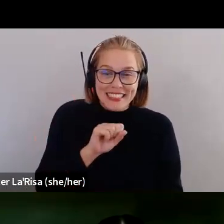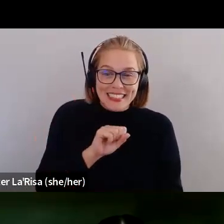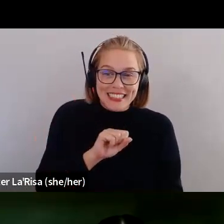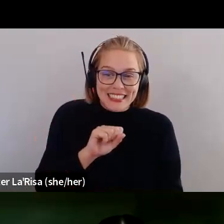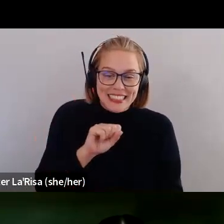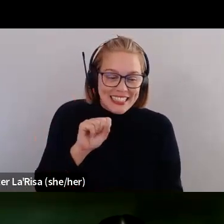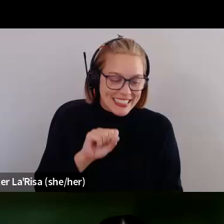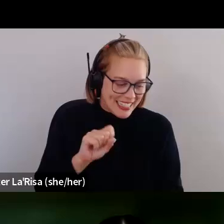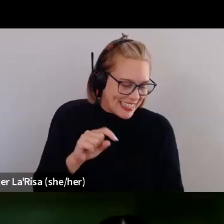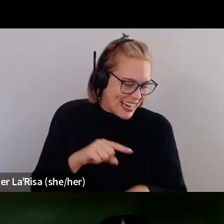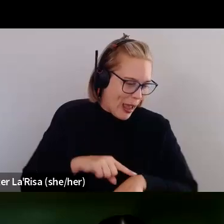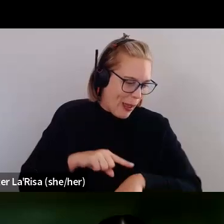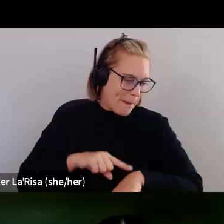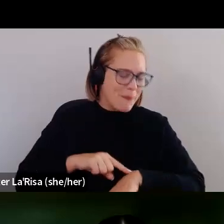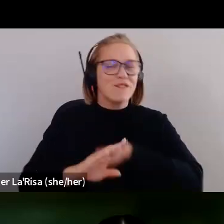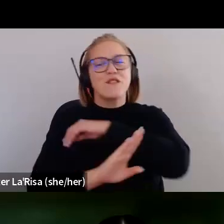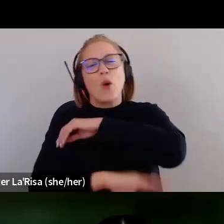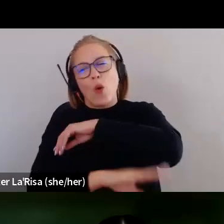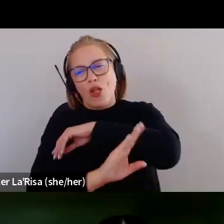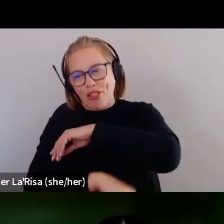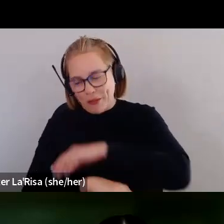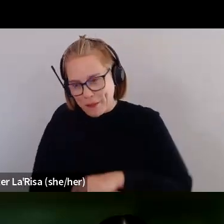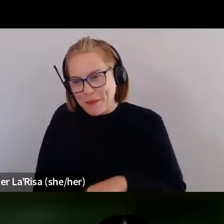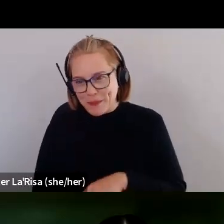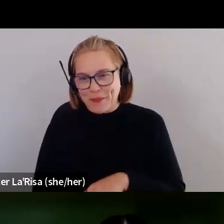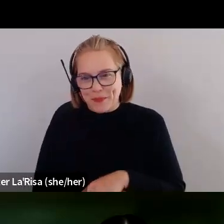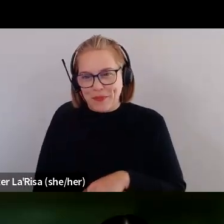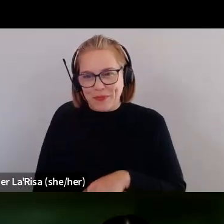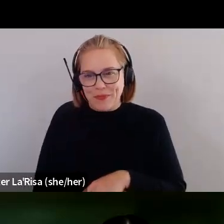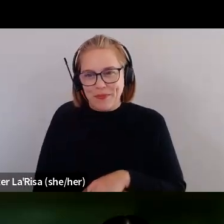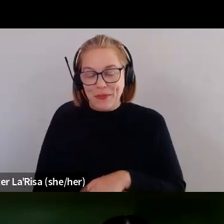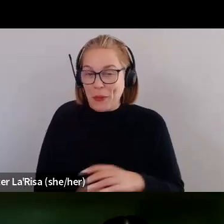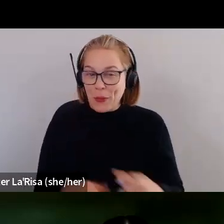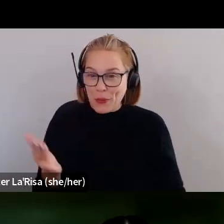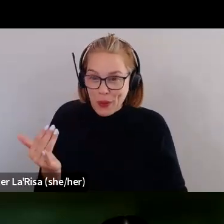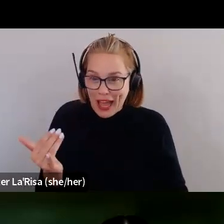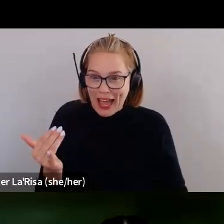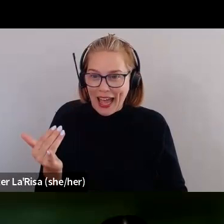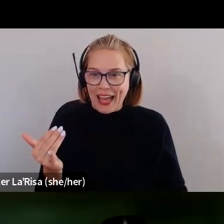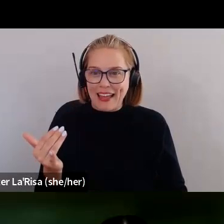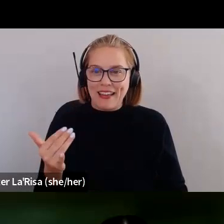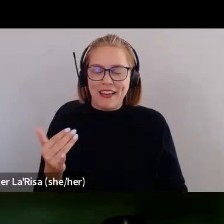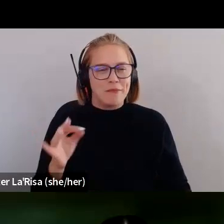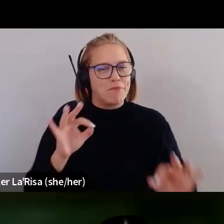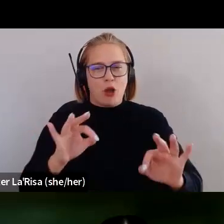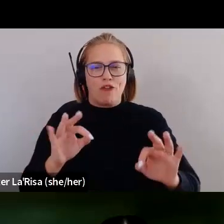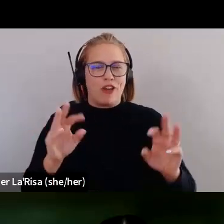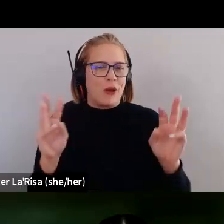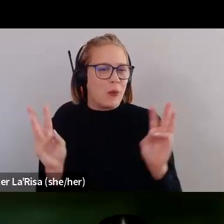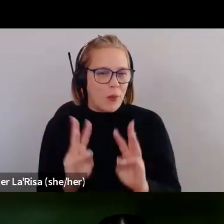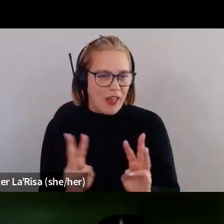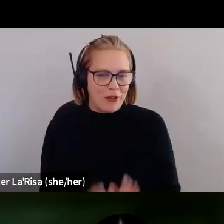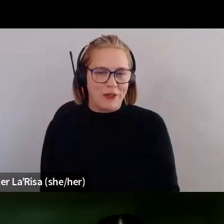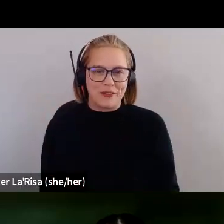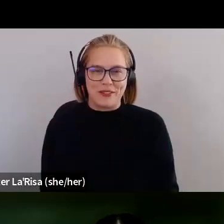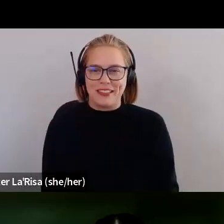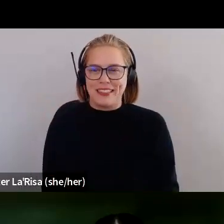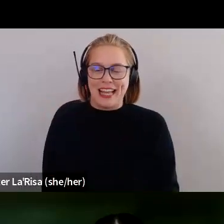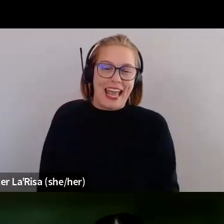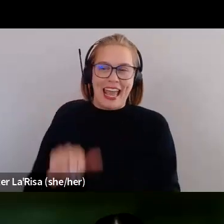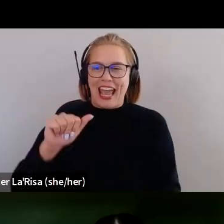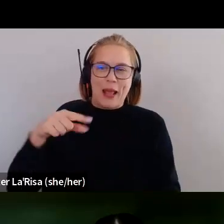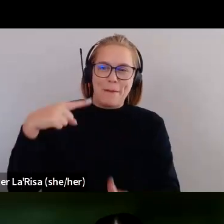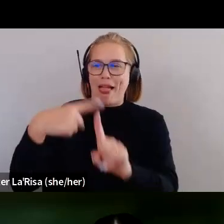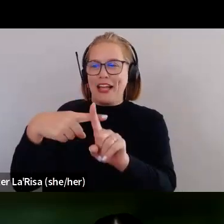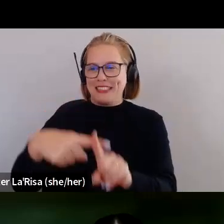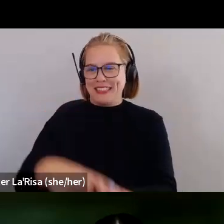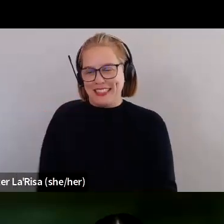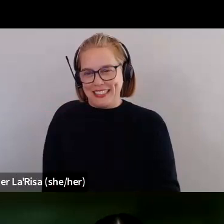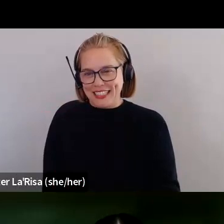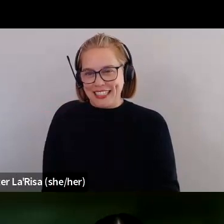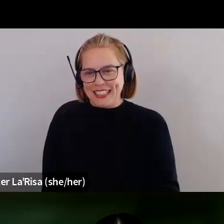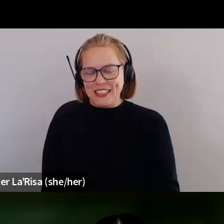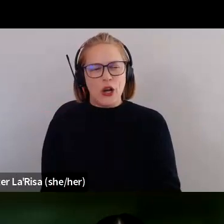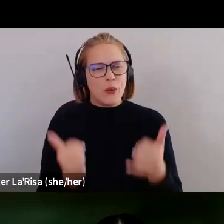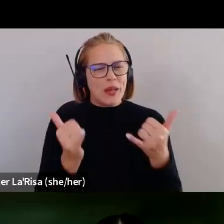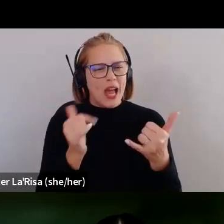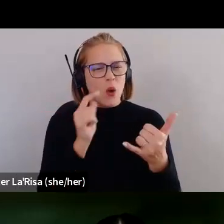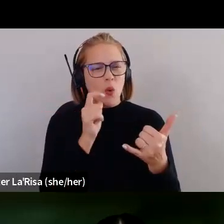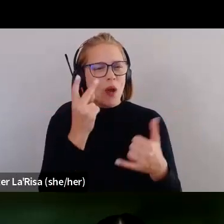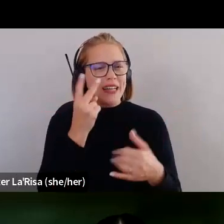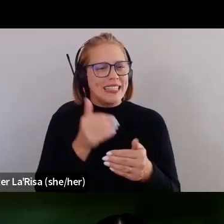Spring, summer, fall, winter. I am from Massachusetts, and my favorite